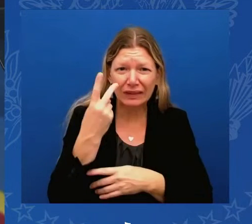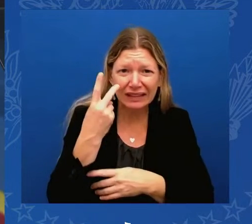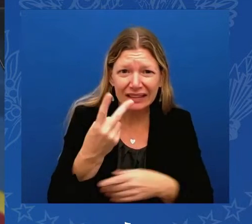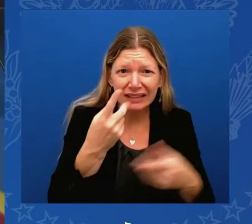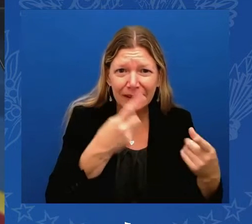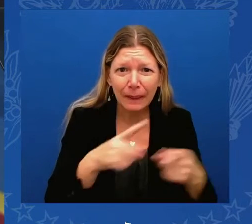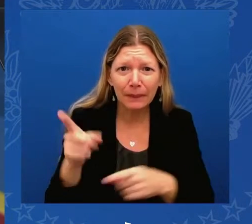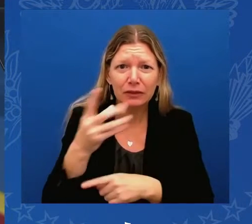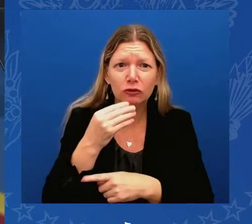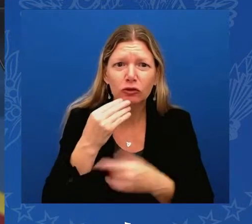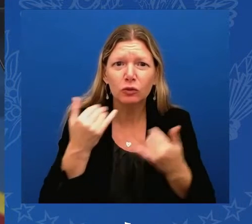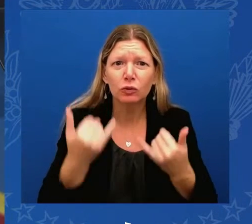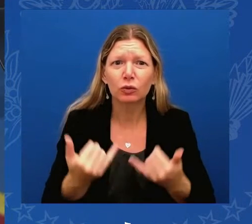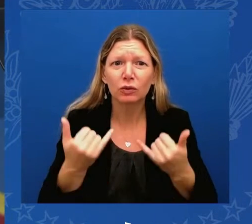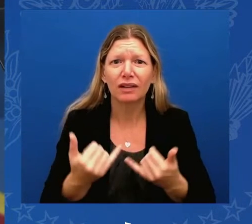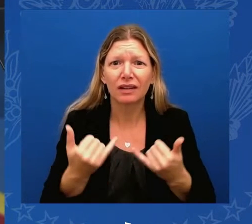What rights do the Palestinian people have?